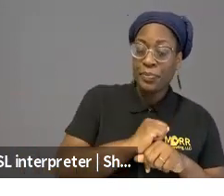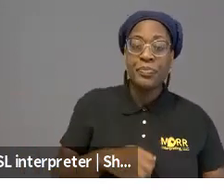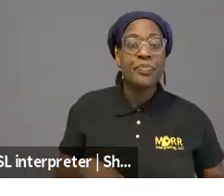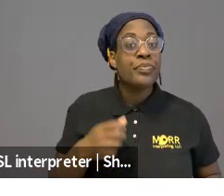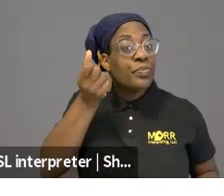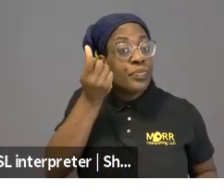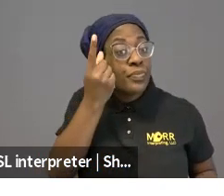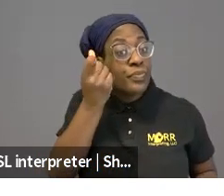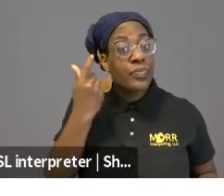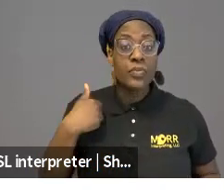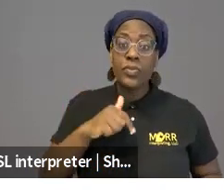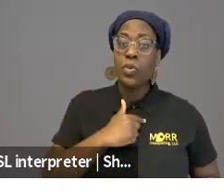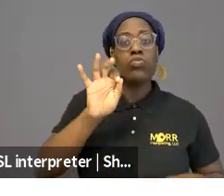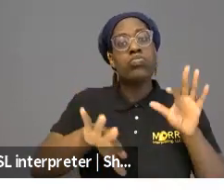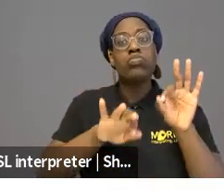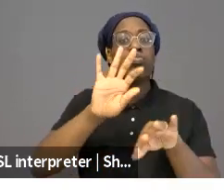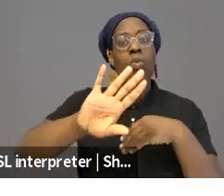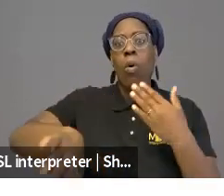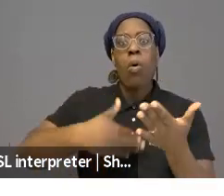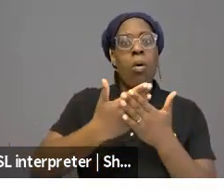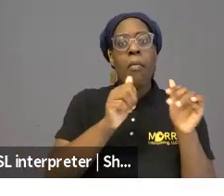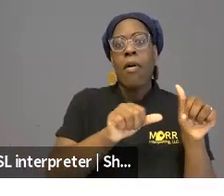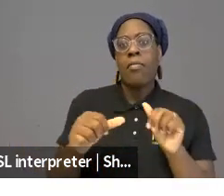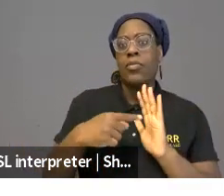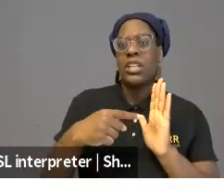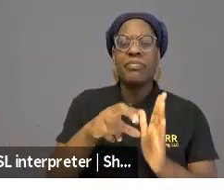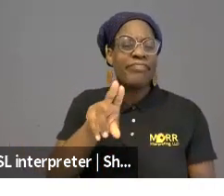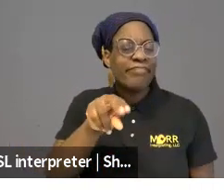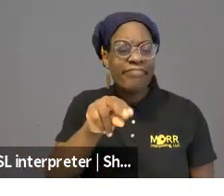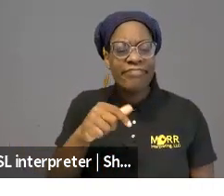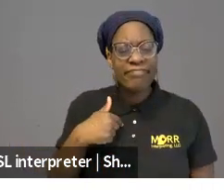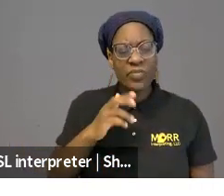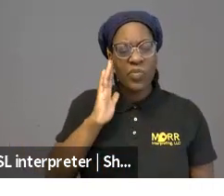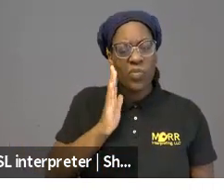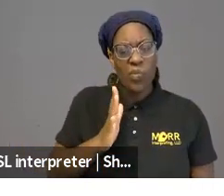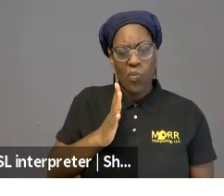your own context and more nuanced ways of thinking about these layers. But we hope that by sharing